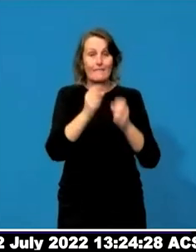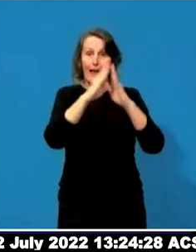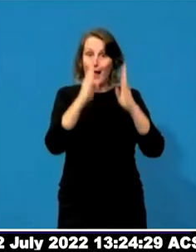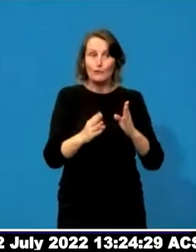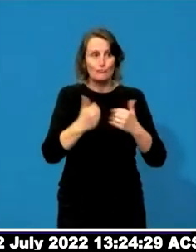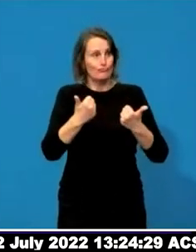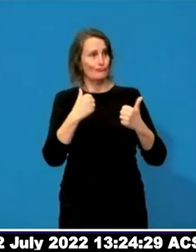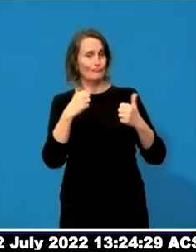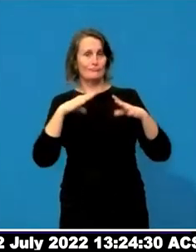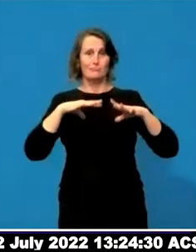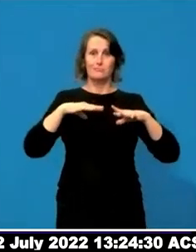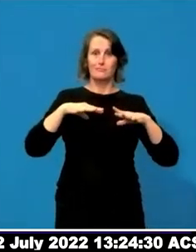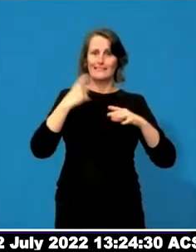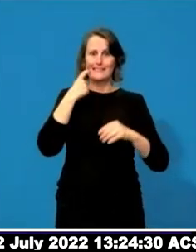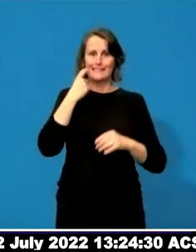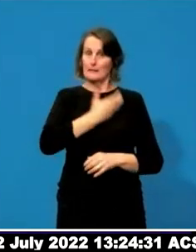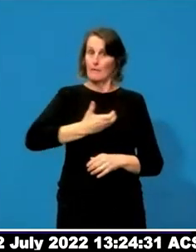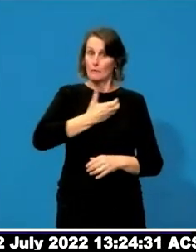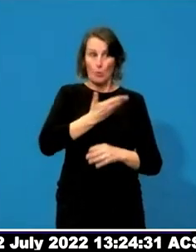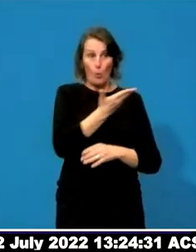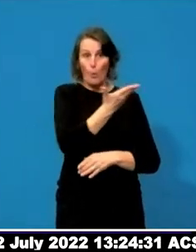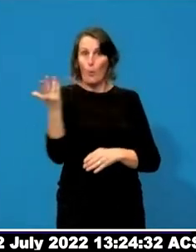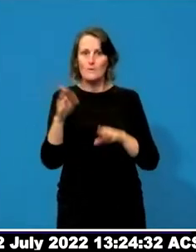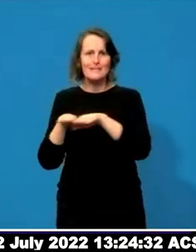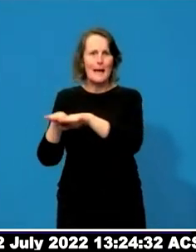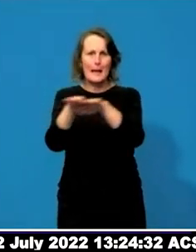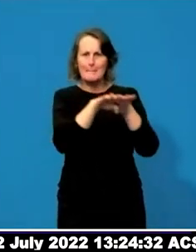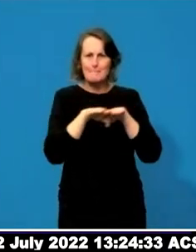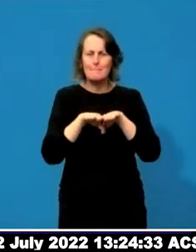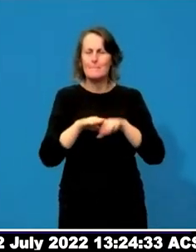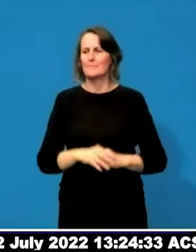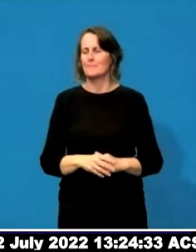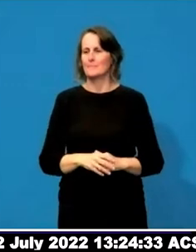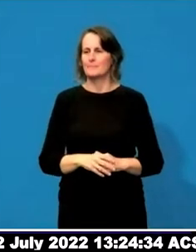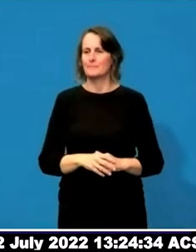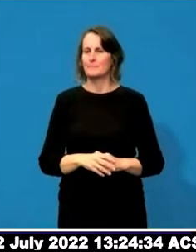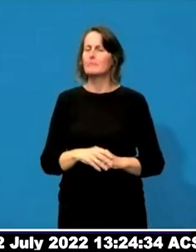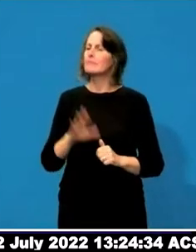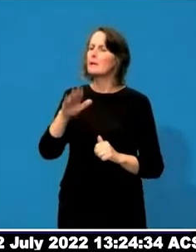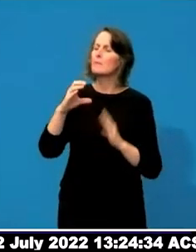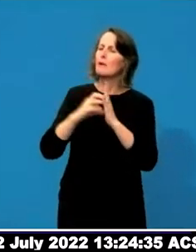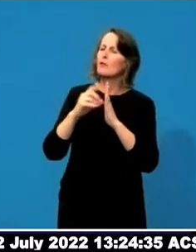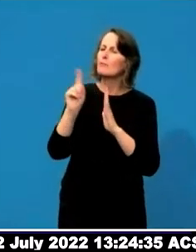are available to all." Ms McMahon, what paragraph is that? MS McMAHON: 96, I'm sorry, Chair. Thank you.